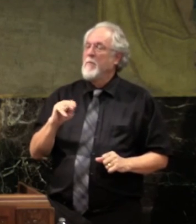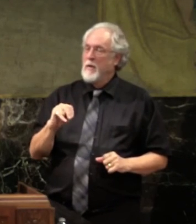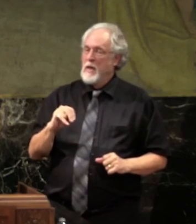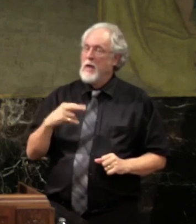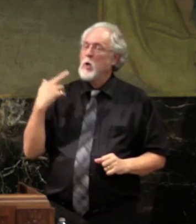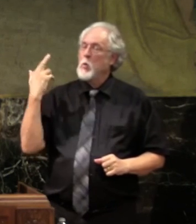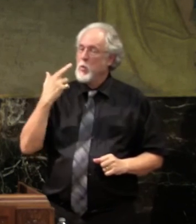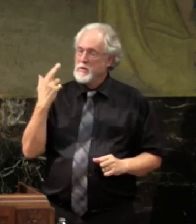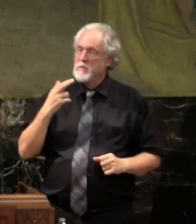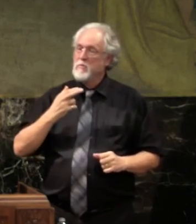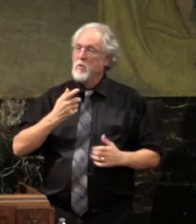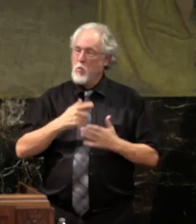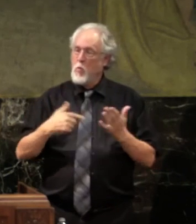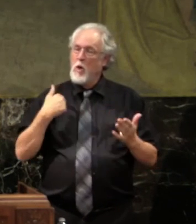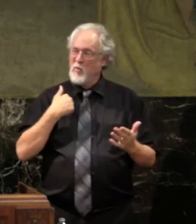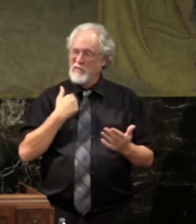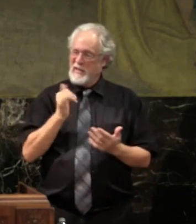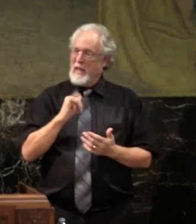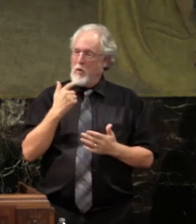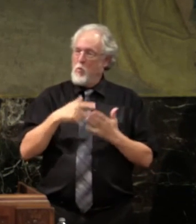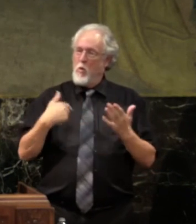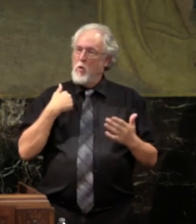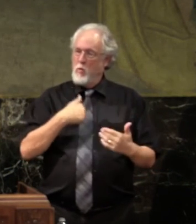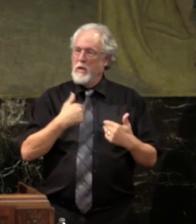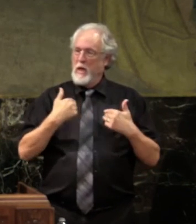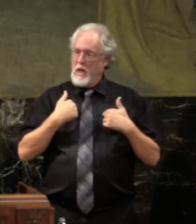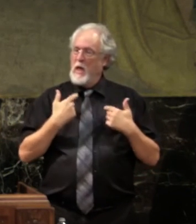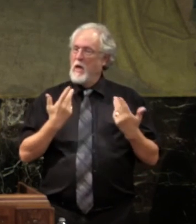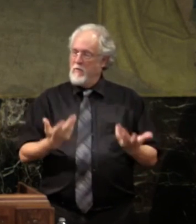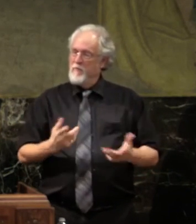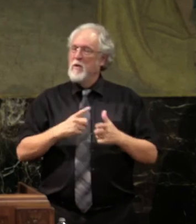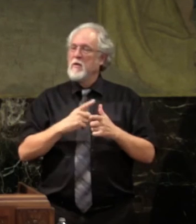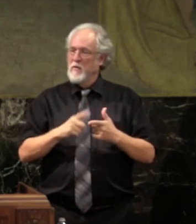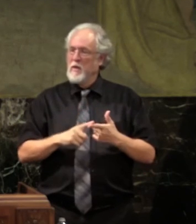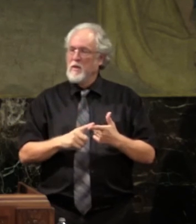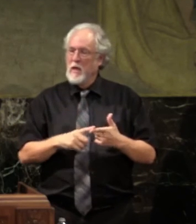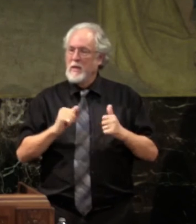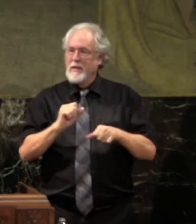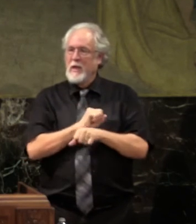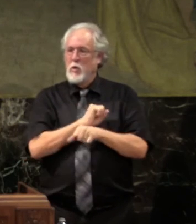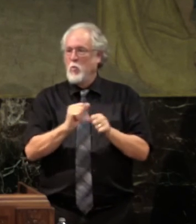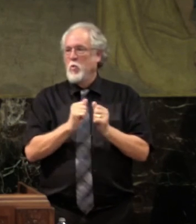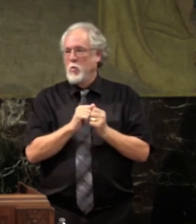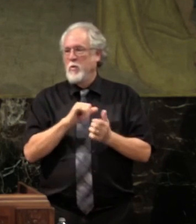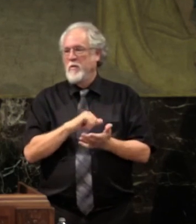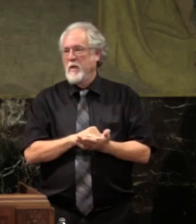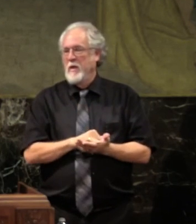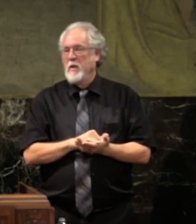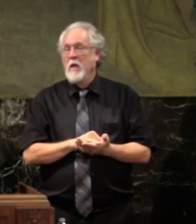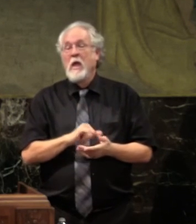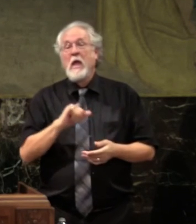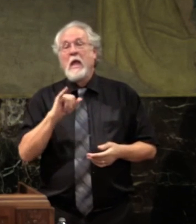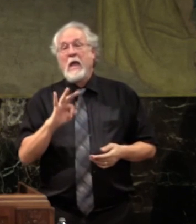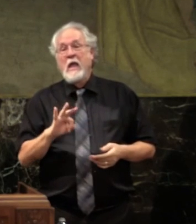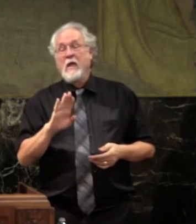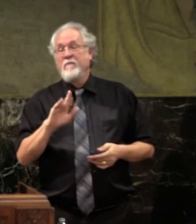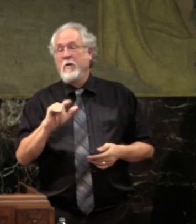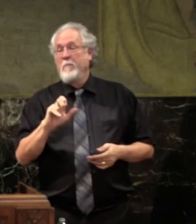facsimile of what we've got then then certainly I can work with him on that if it's a block grant that gives